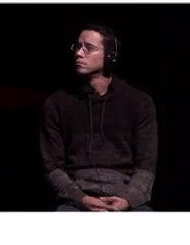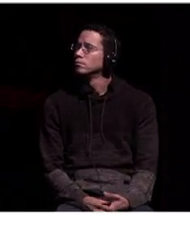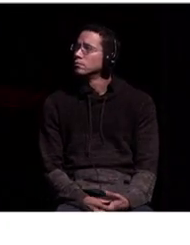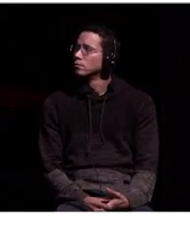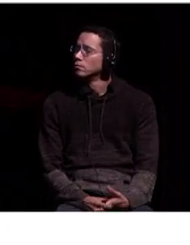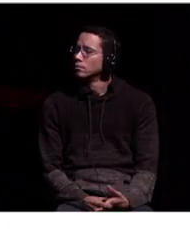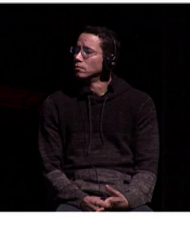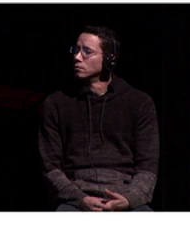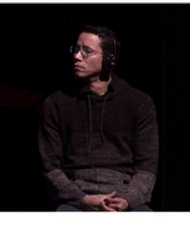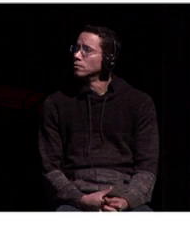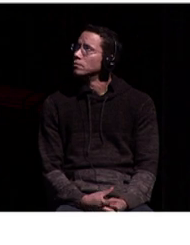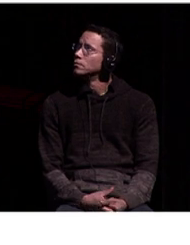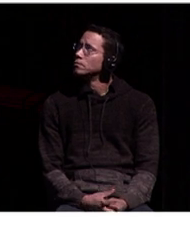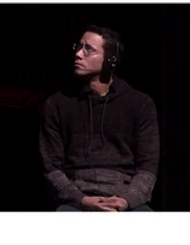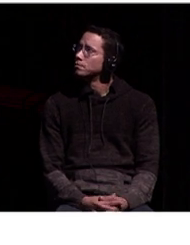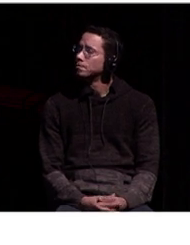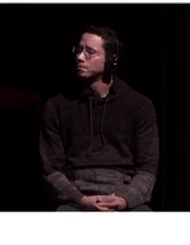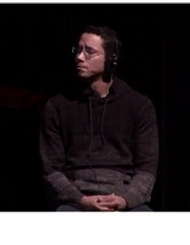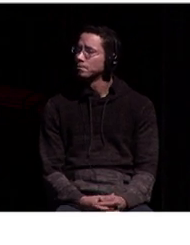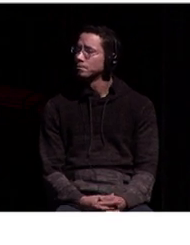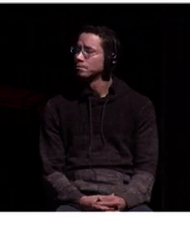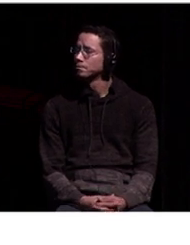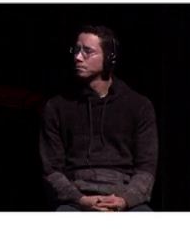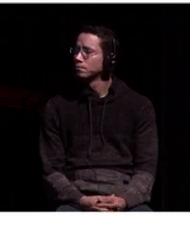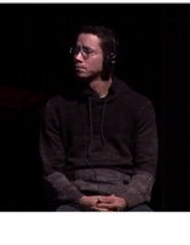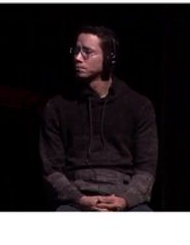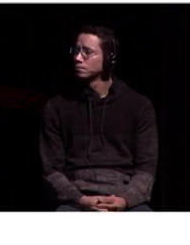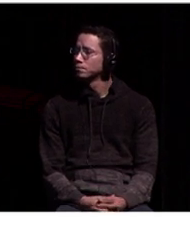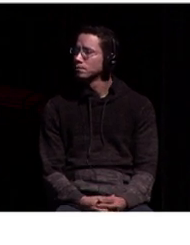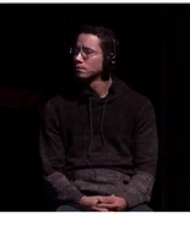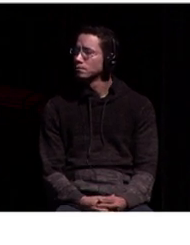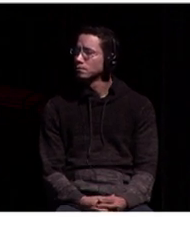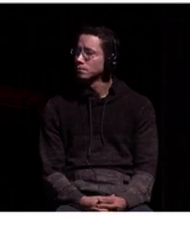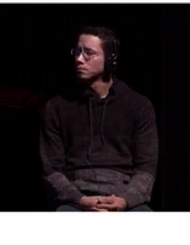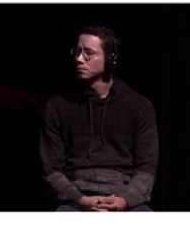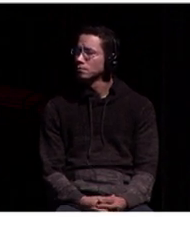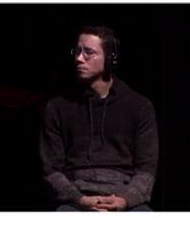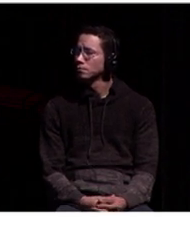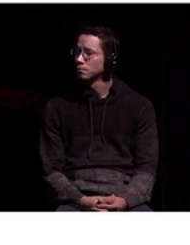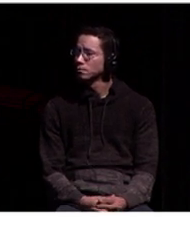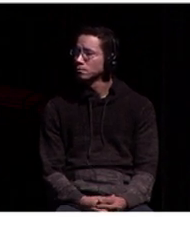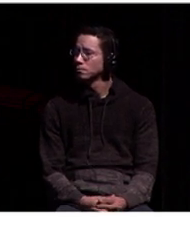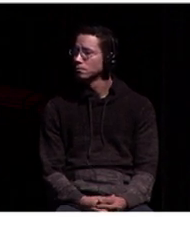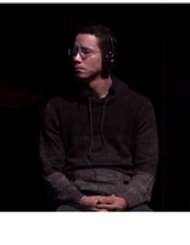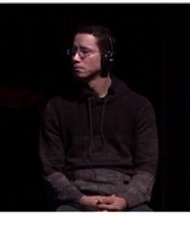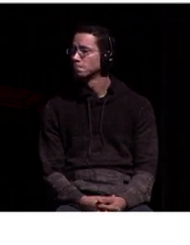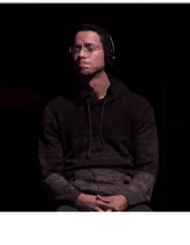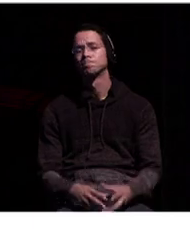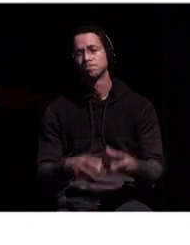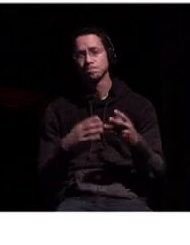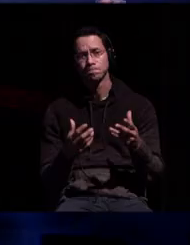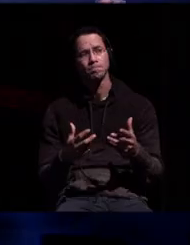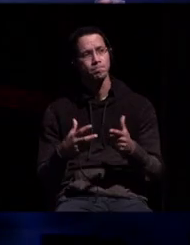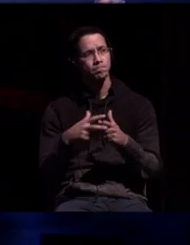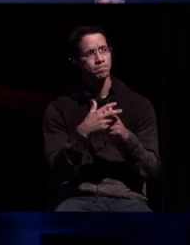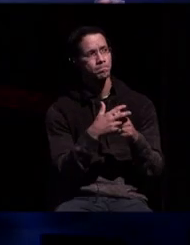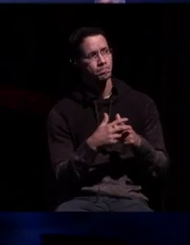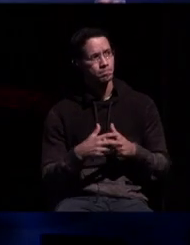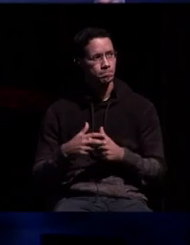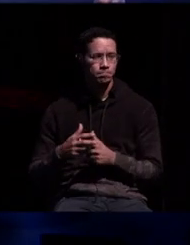Sorry. Here. So, What are the mechanisms that make gender inequality